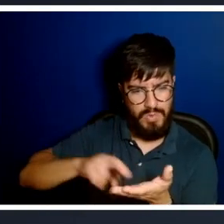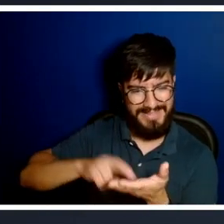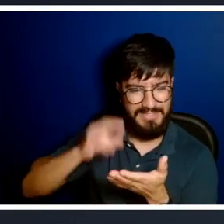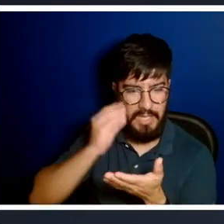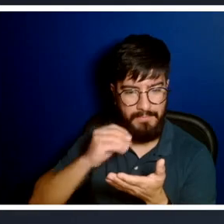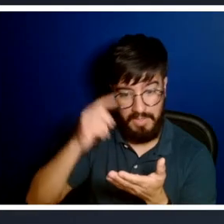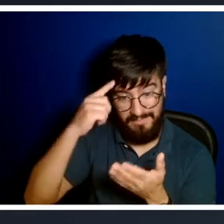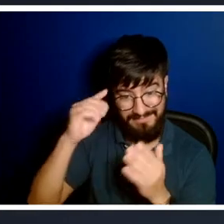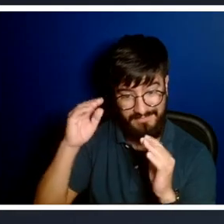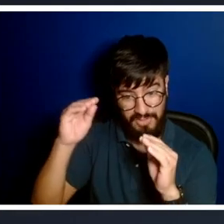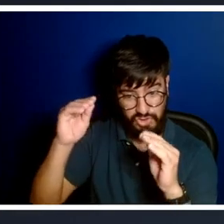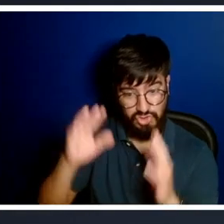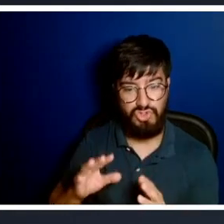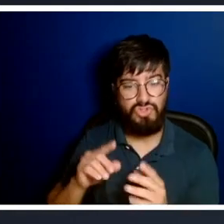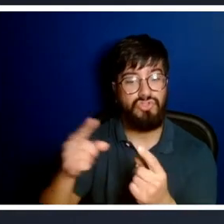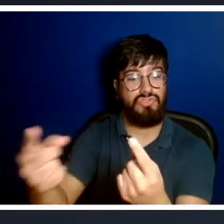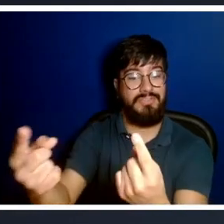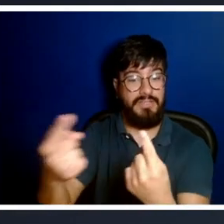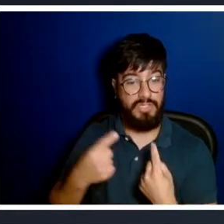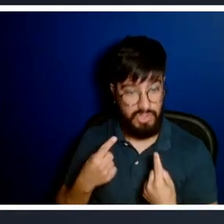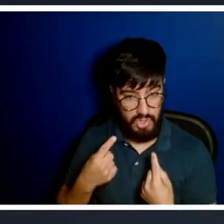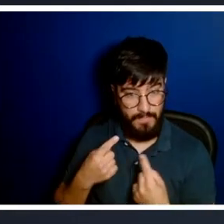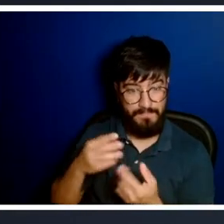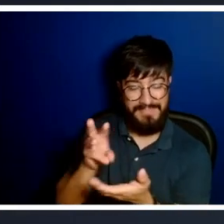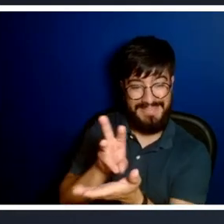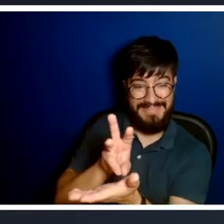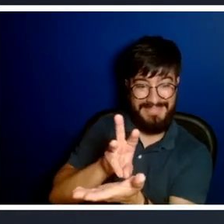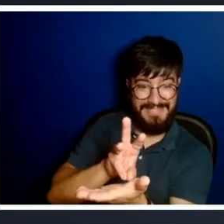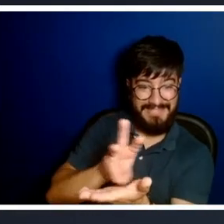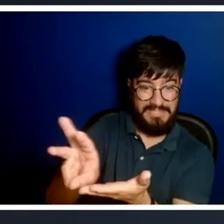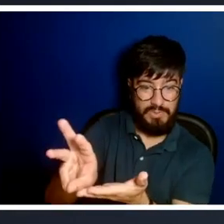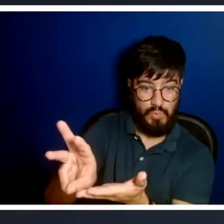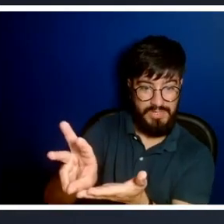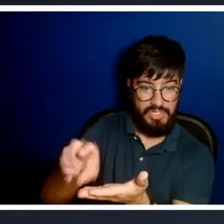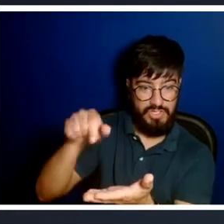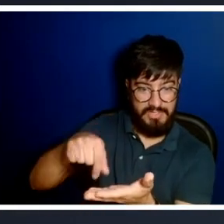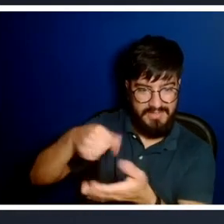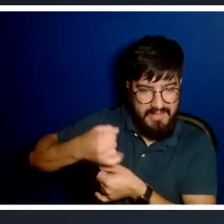come to our campus and spend six weeks with us and are embedded in labs and learn all about science